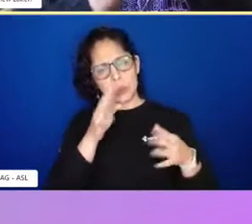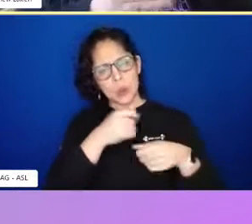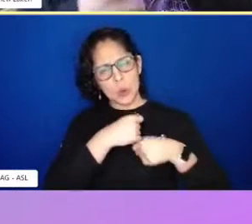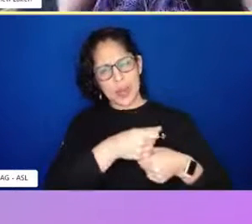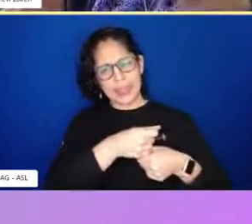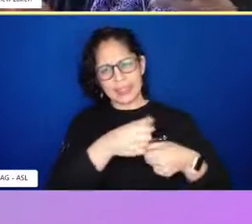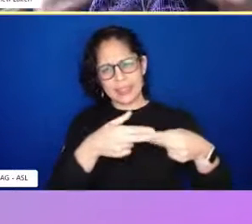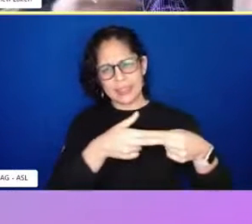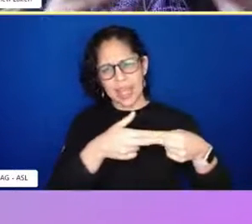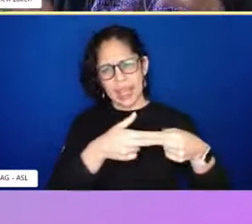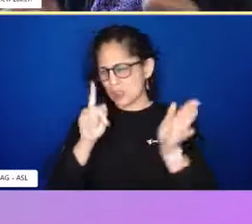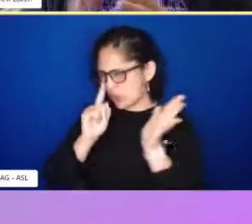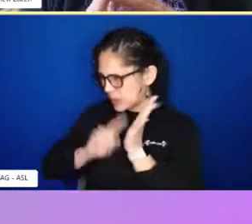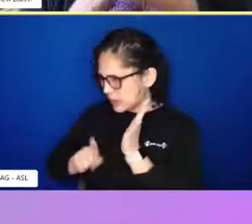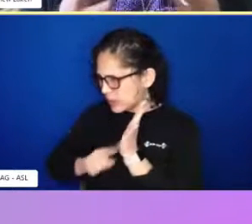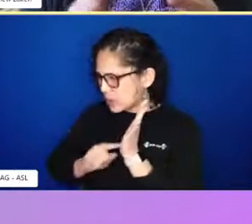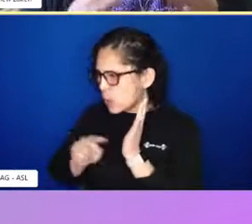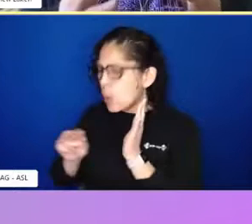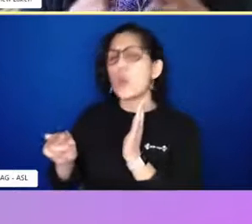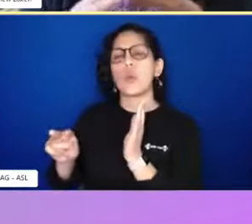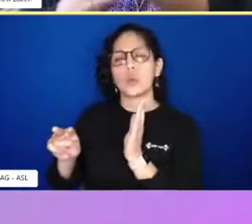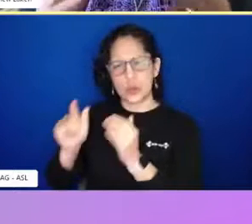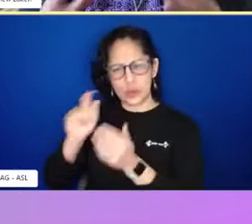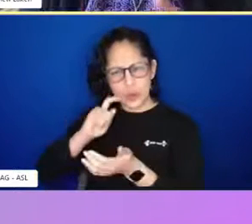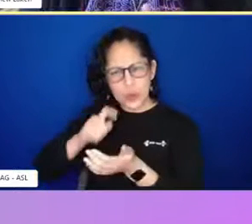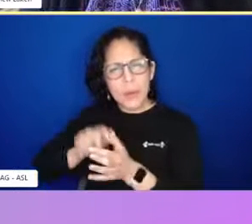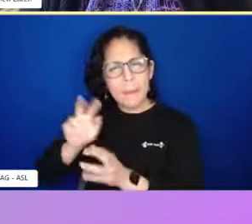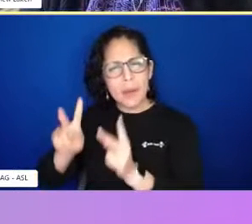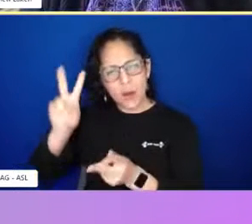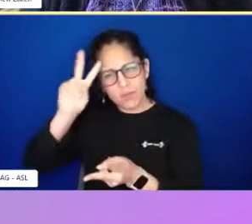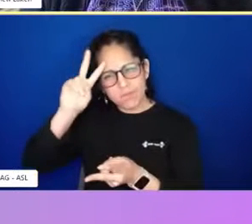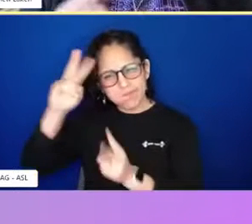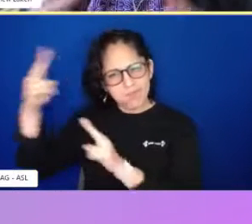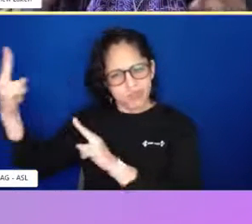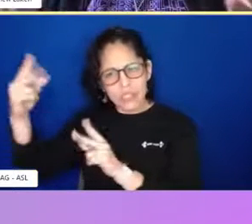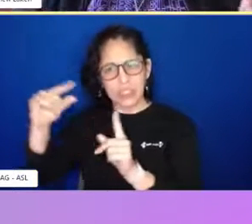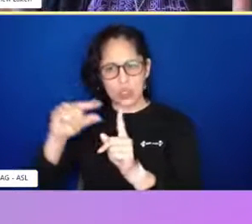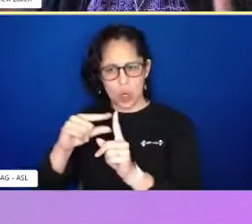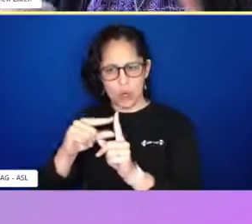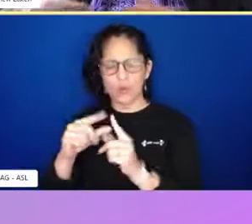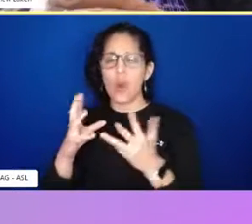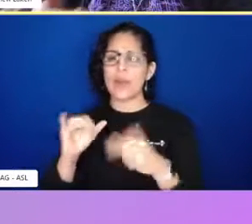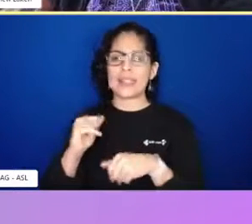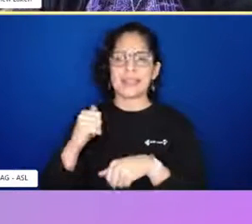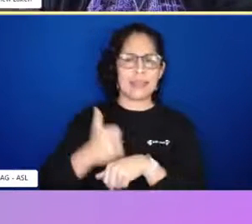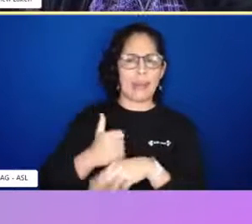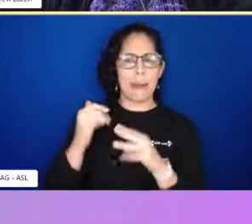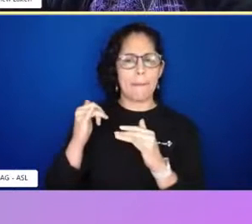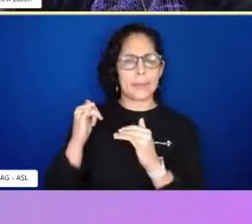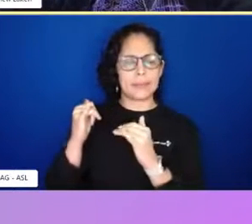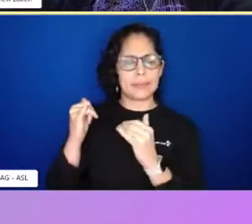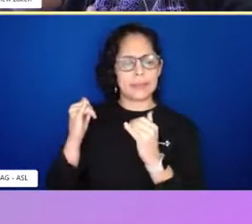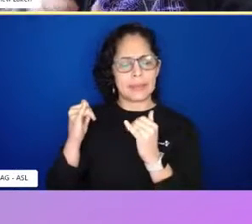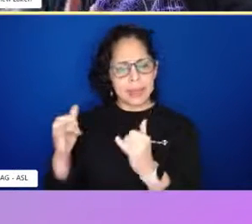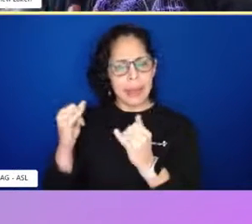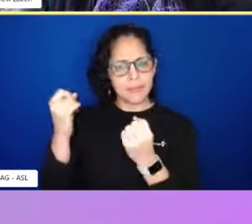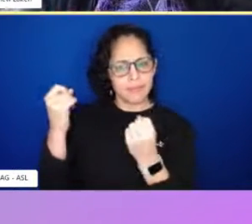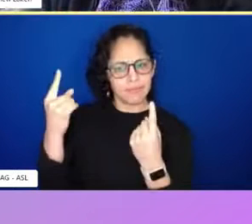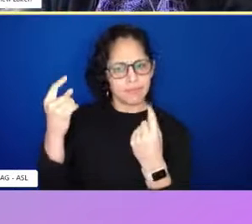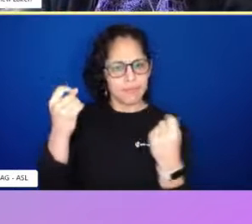there is creating the slides, I was seeing, while I was researching things, is that people are misusing the to make term, so we want sure that we are